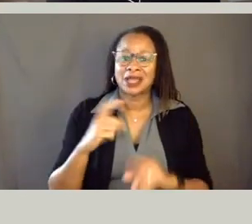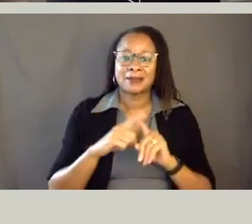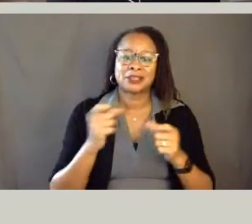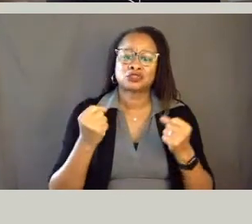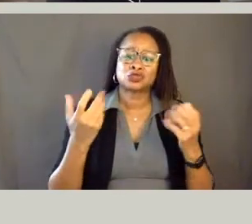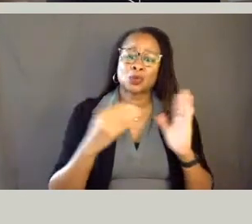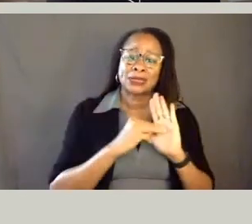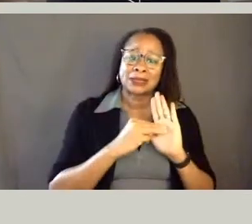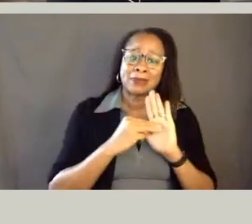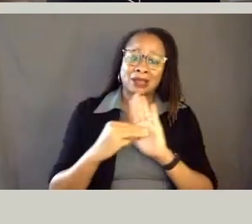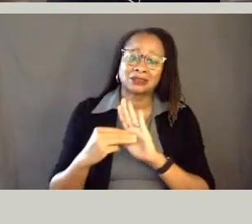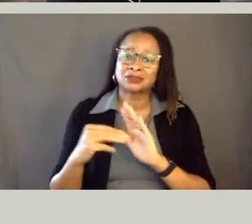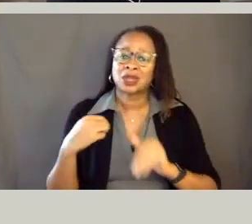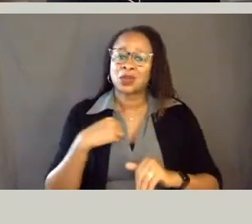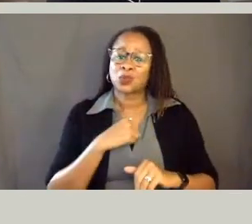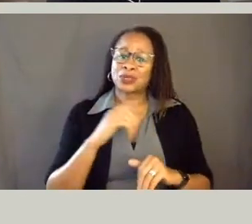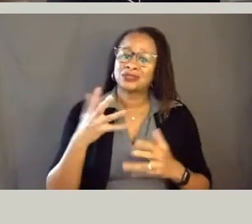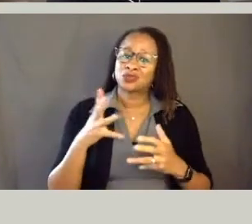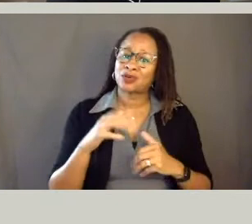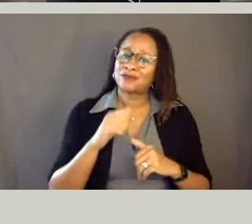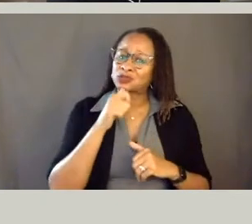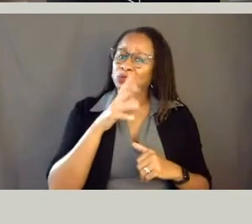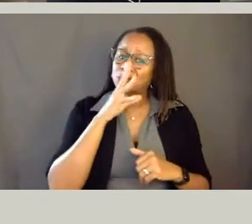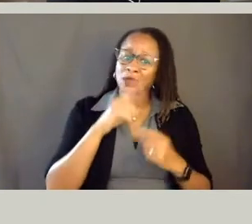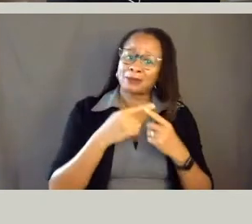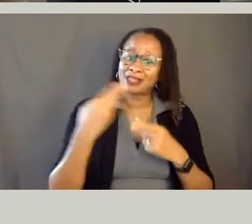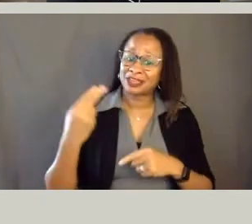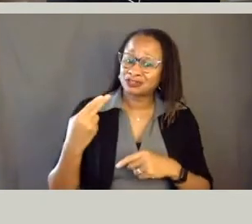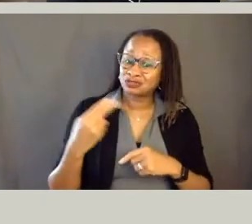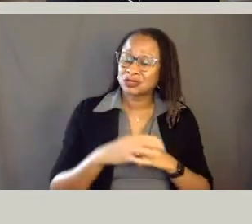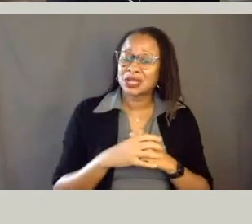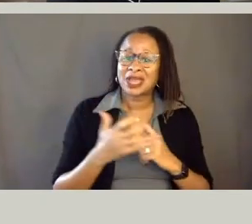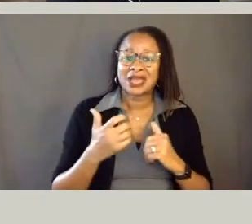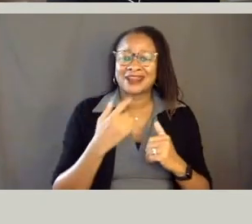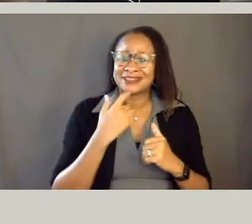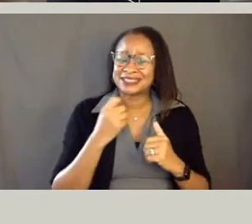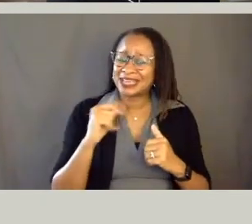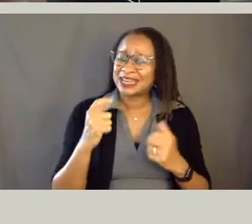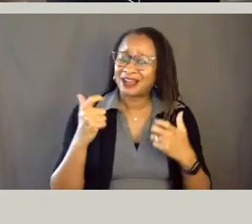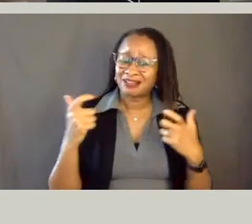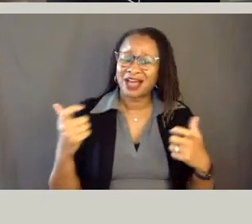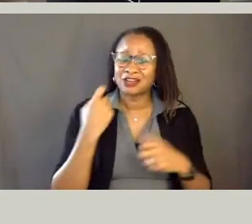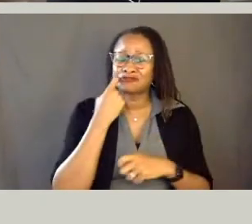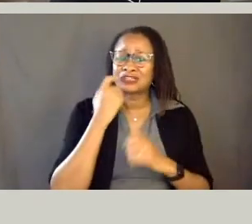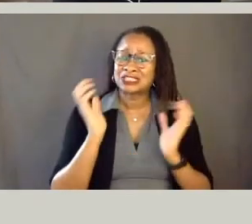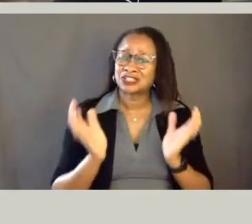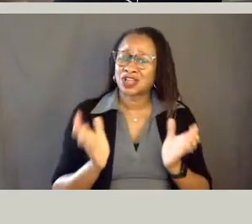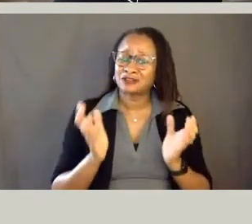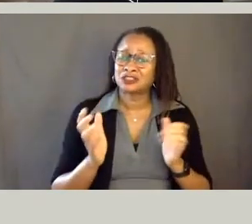that we've just sort of, you know, we don't talk about the history and I've been saying this a lot in some of the recent conversations around transformation